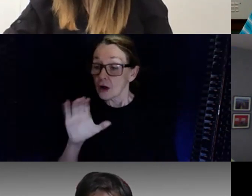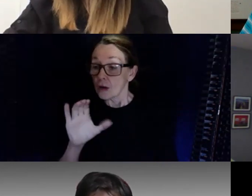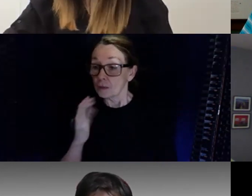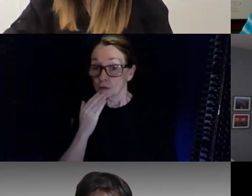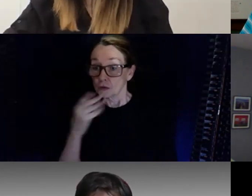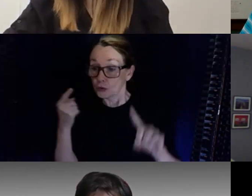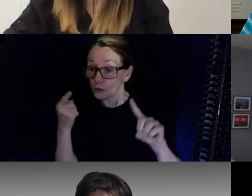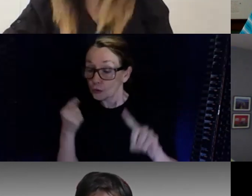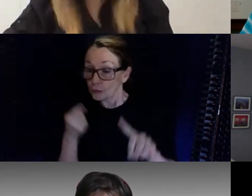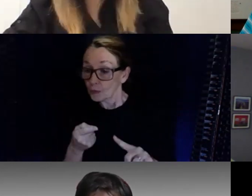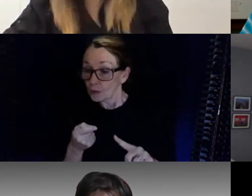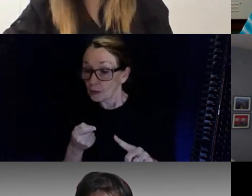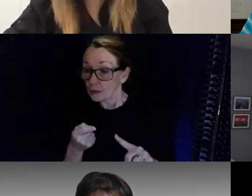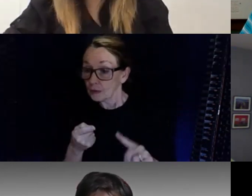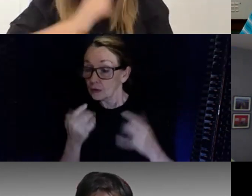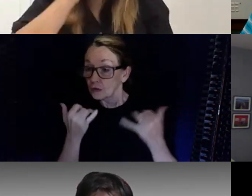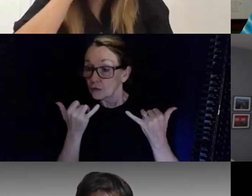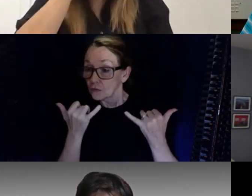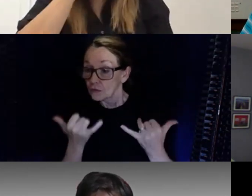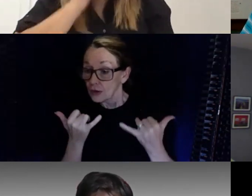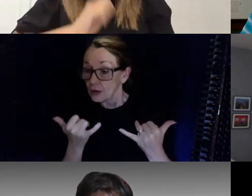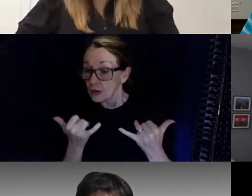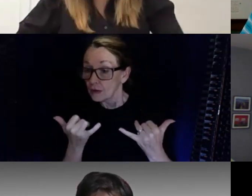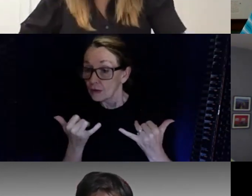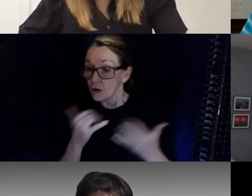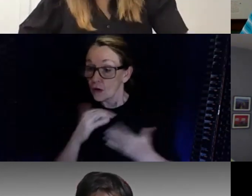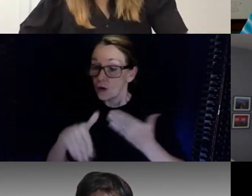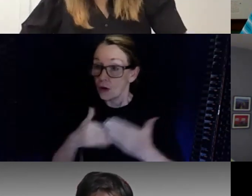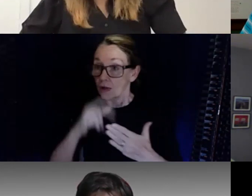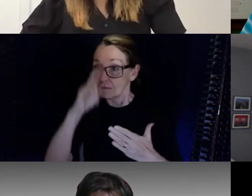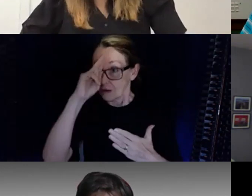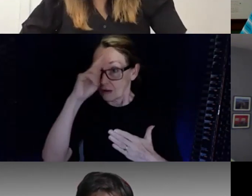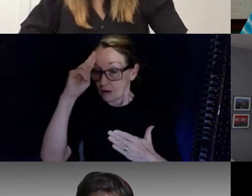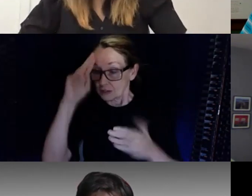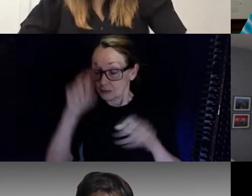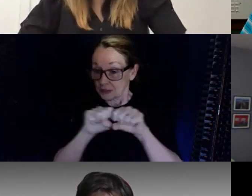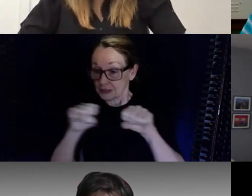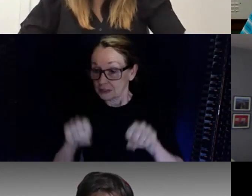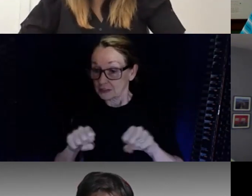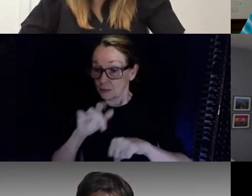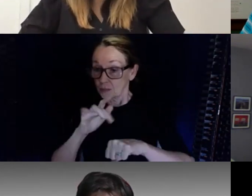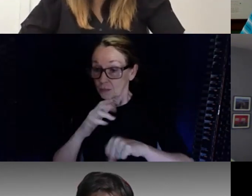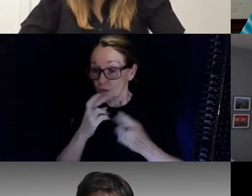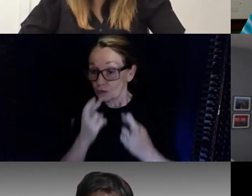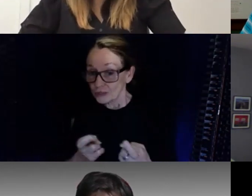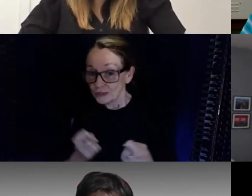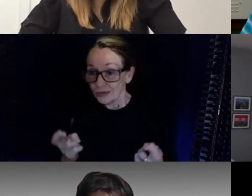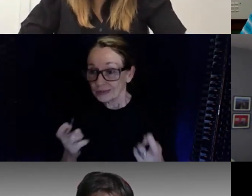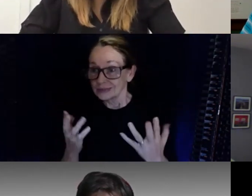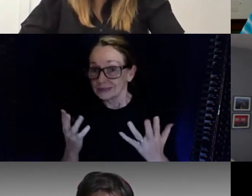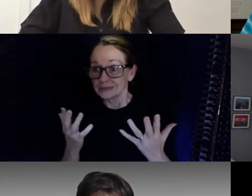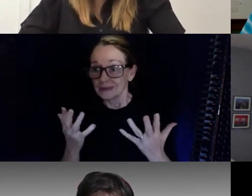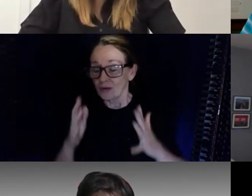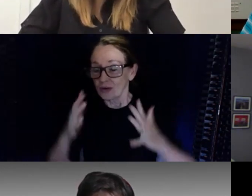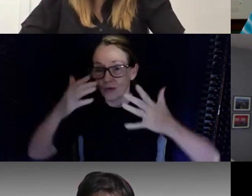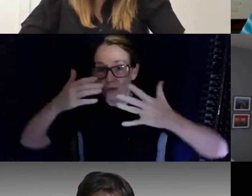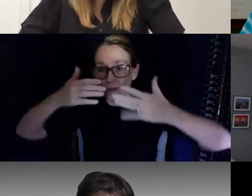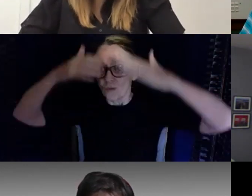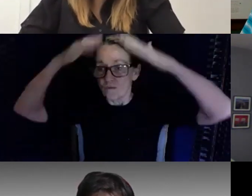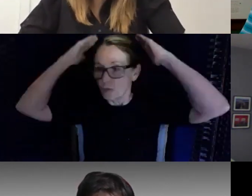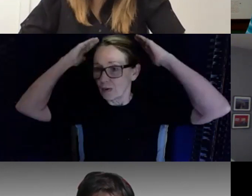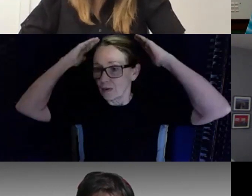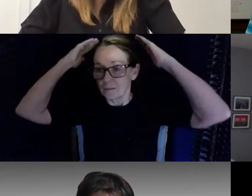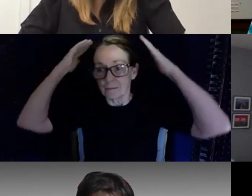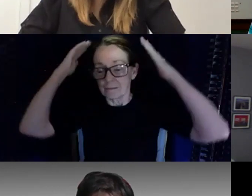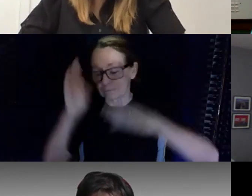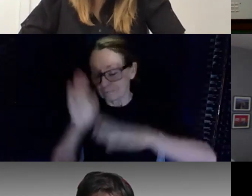ALL RIGHT. I DEFINITELY JUST WANT TO MAKE ONE COMMENT.